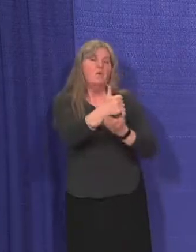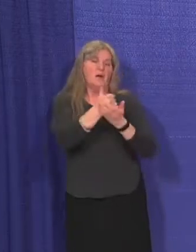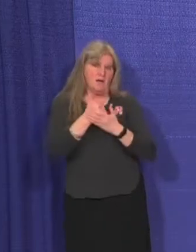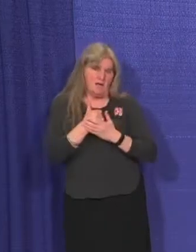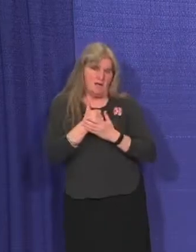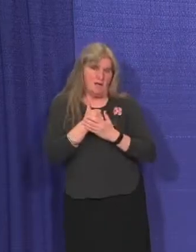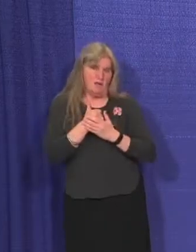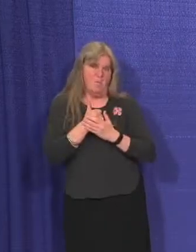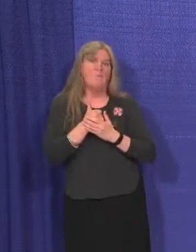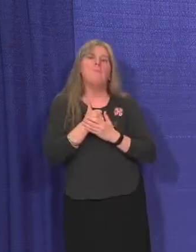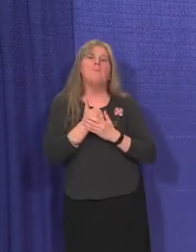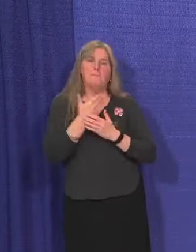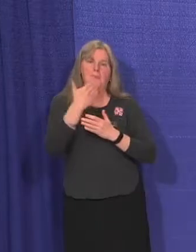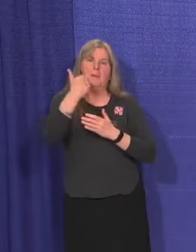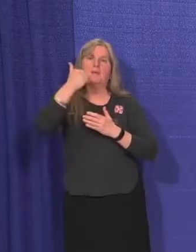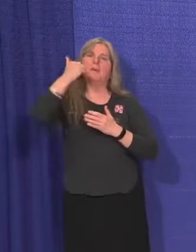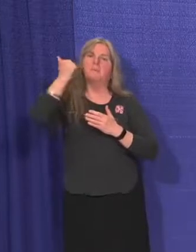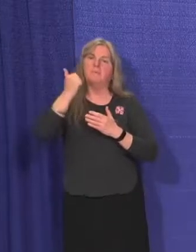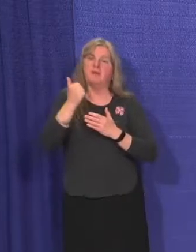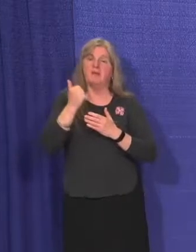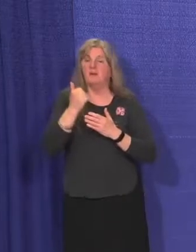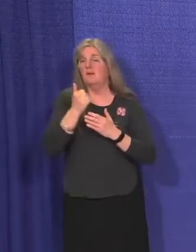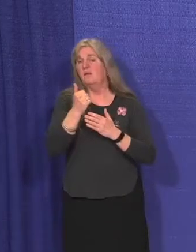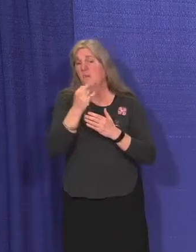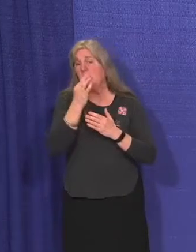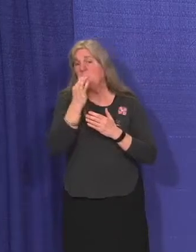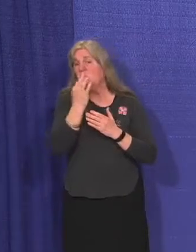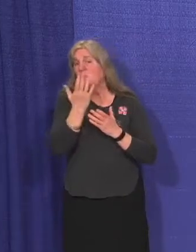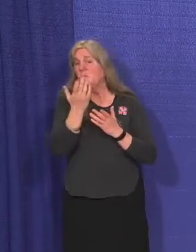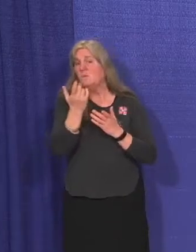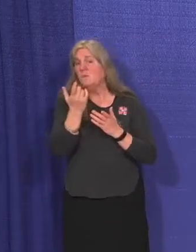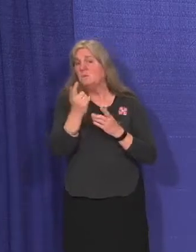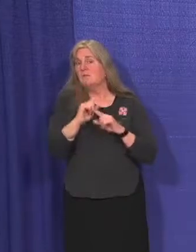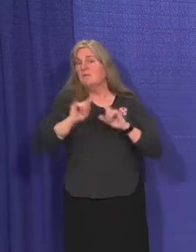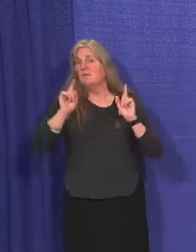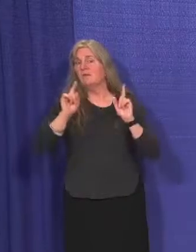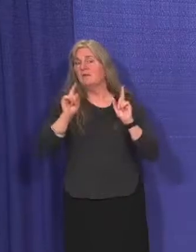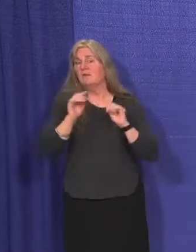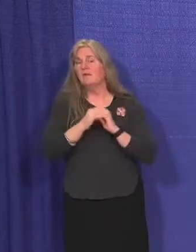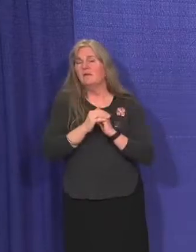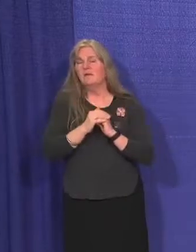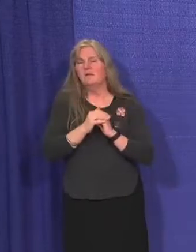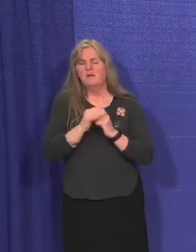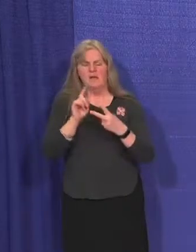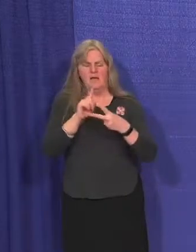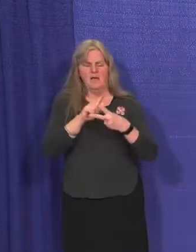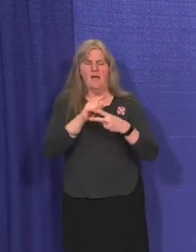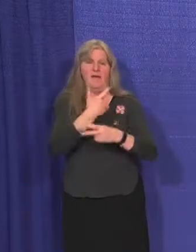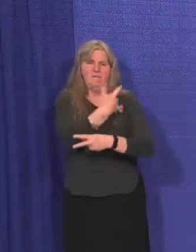and common sense while keeping society open.